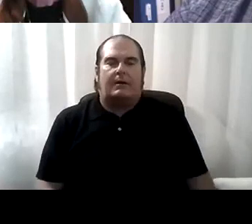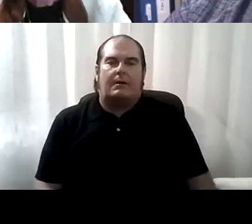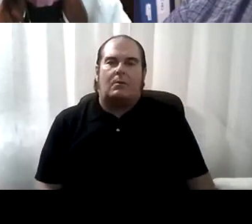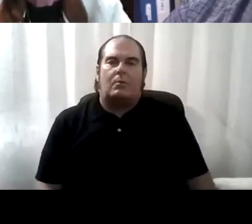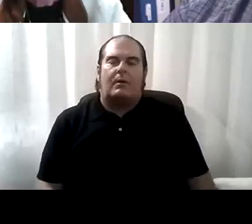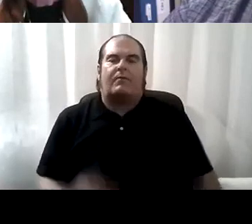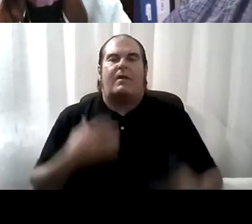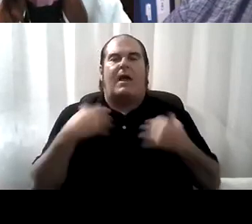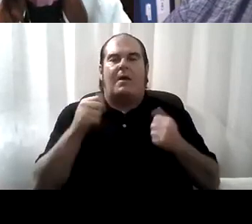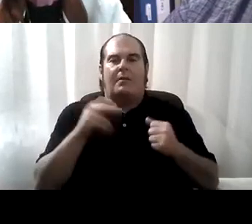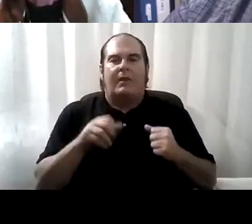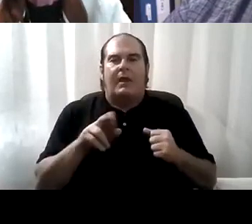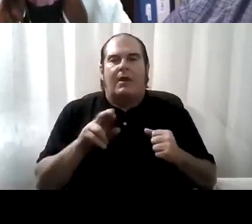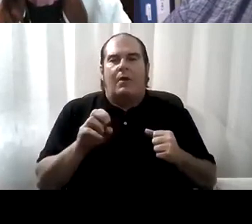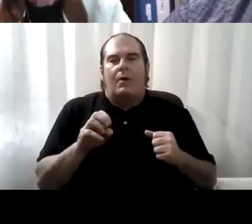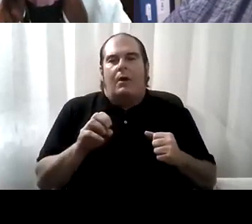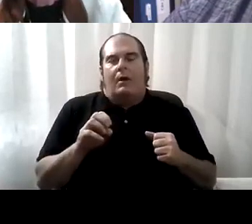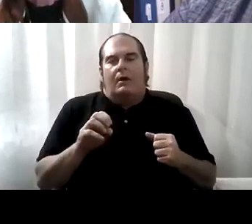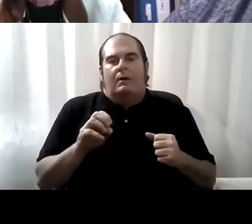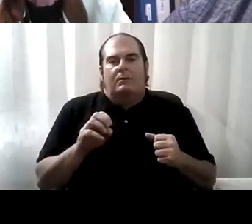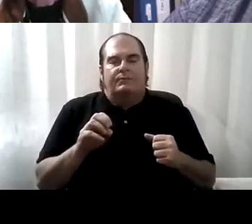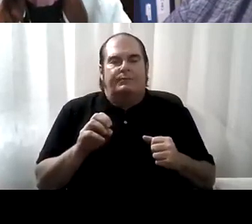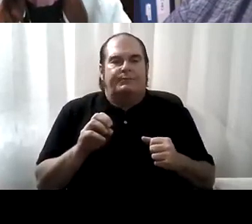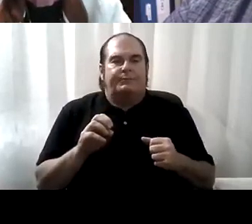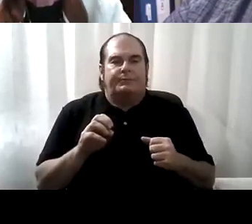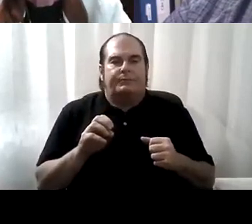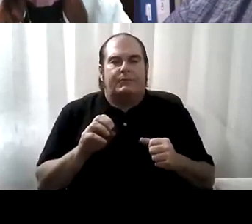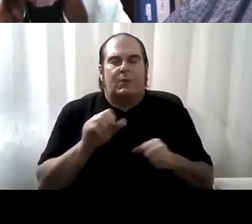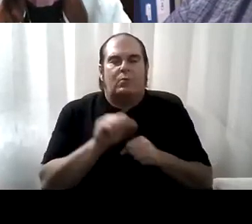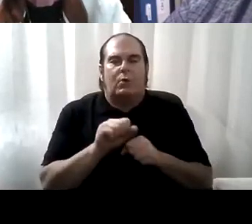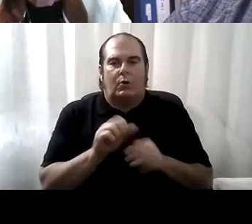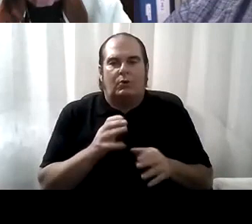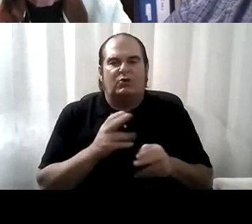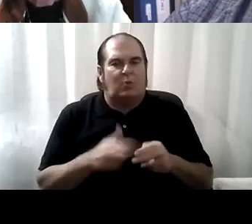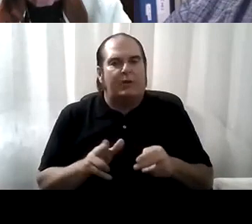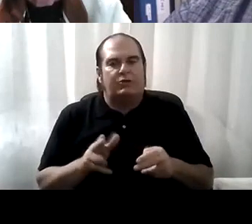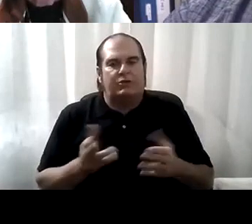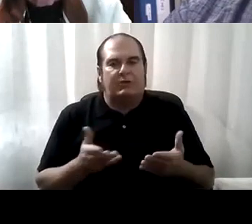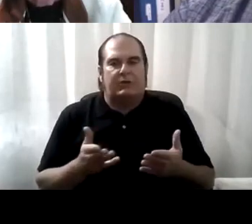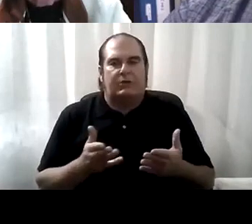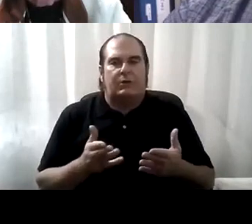And setting up some MRUs and care coordination agreements with other local providers just